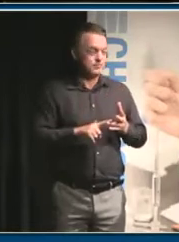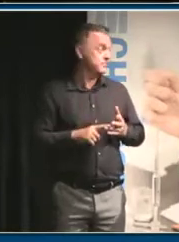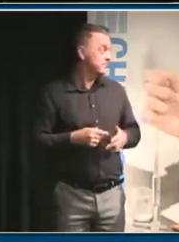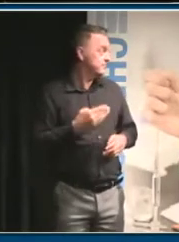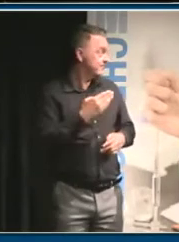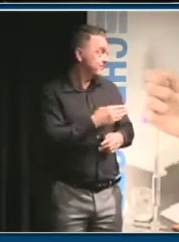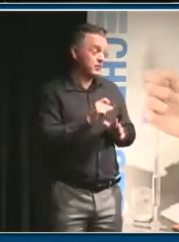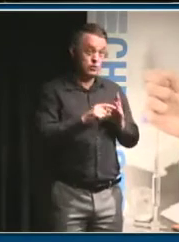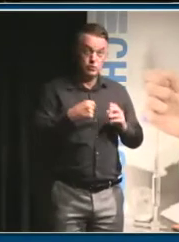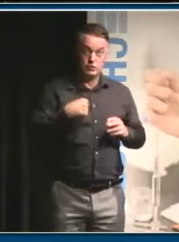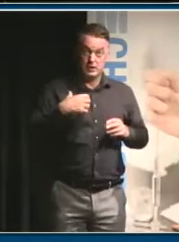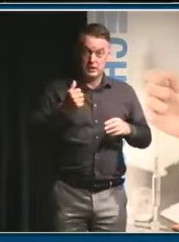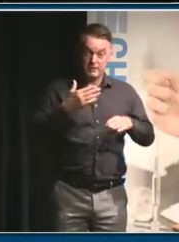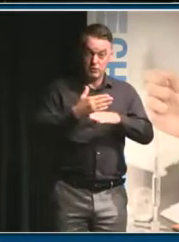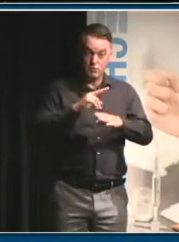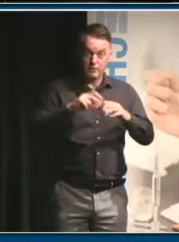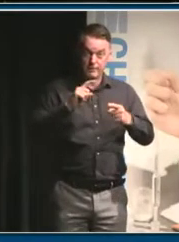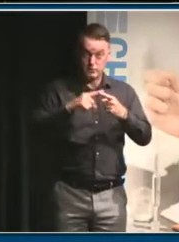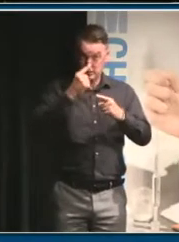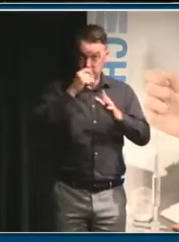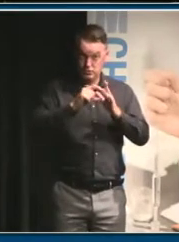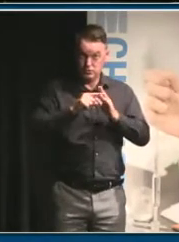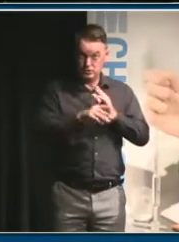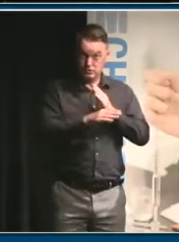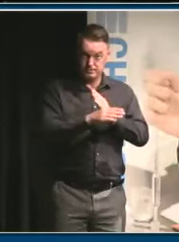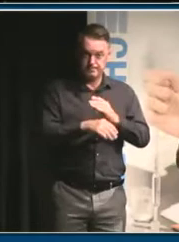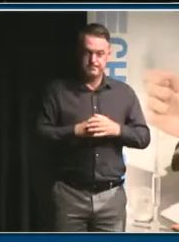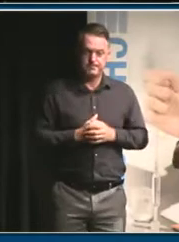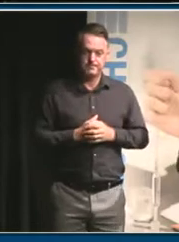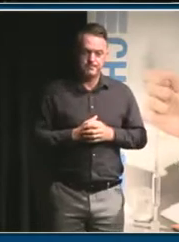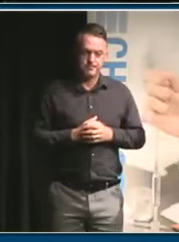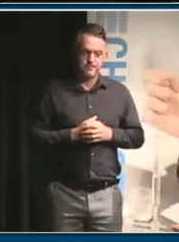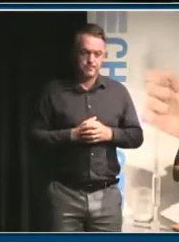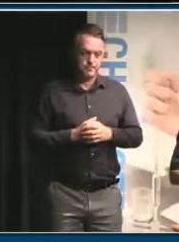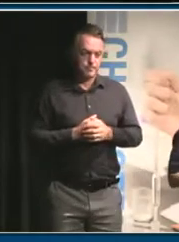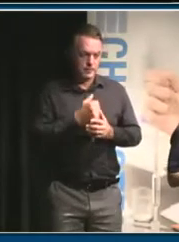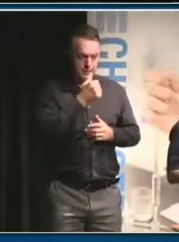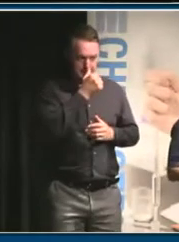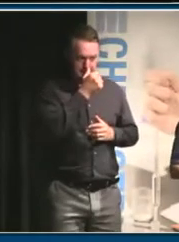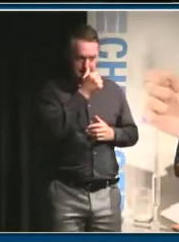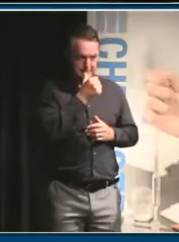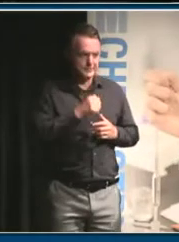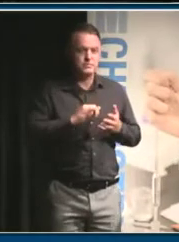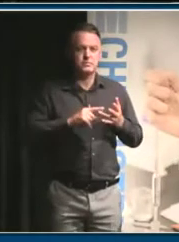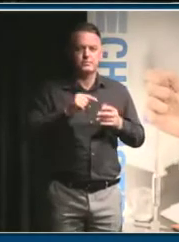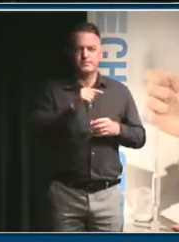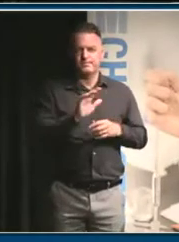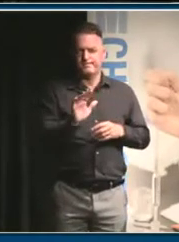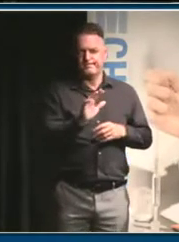Do we have a workforce capable of doing this? So at this point in time it was about 1996,